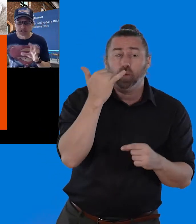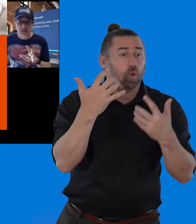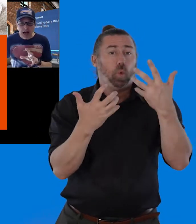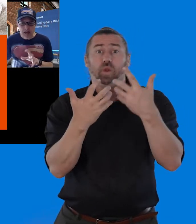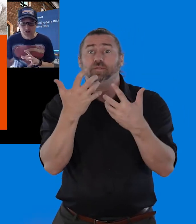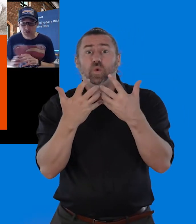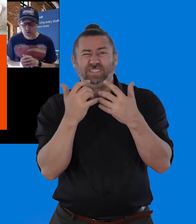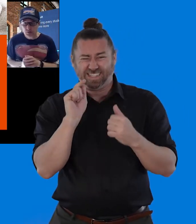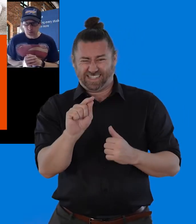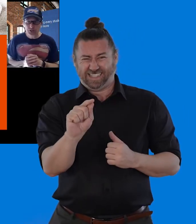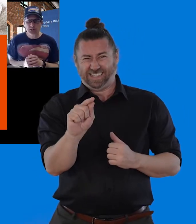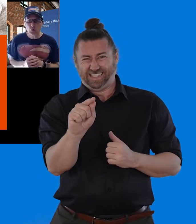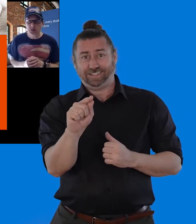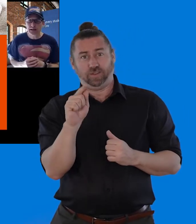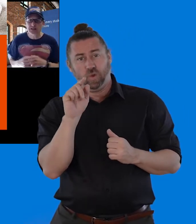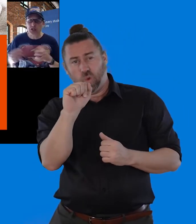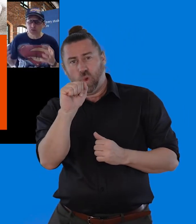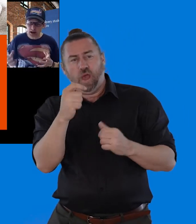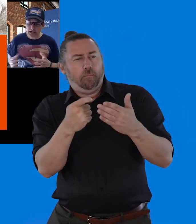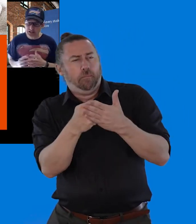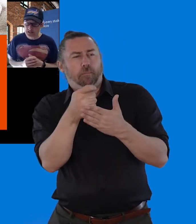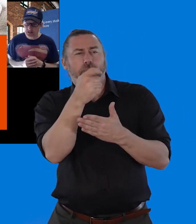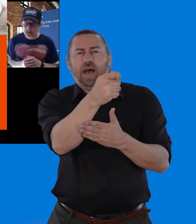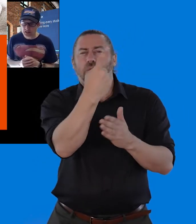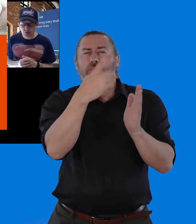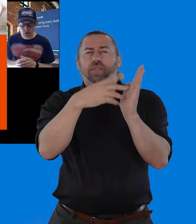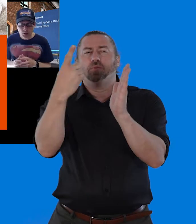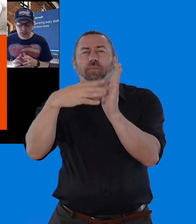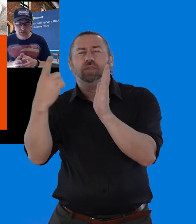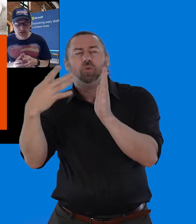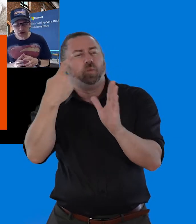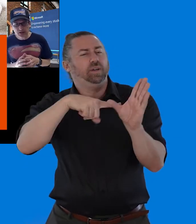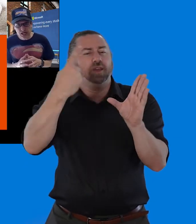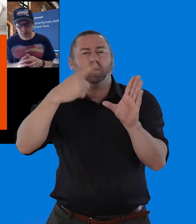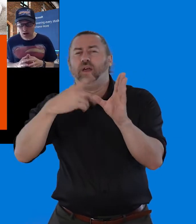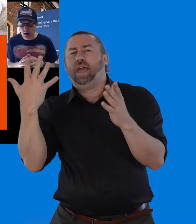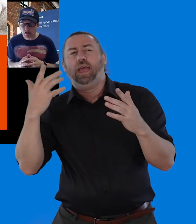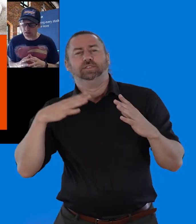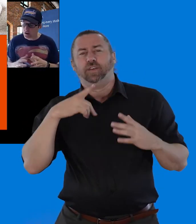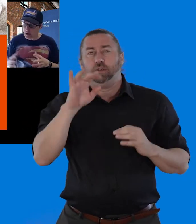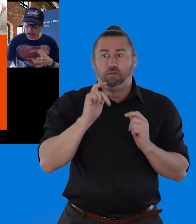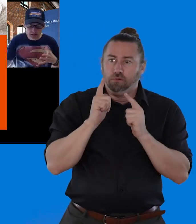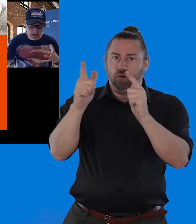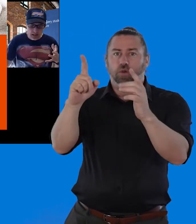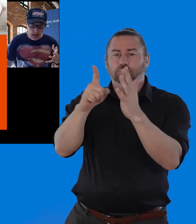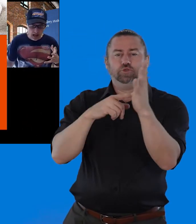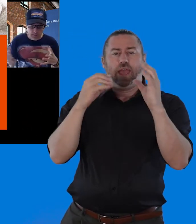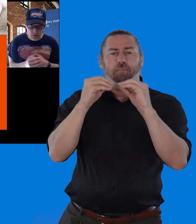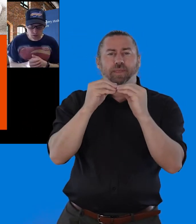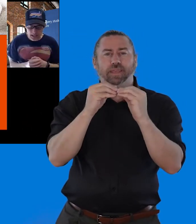this is part of the subscription, which means that you've got access to this. So, no need to go down to JB Hi-Fi and, you know,